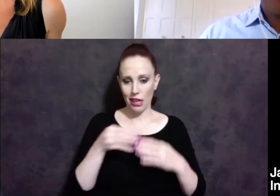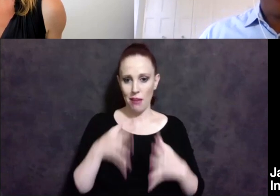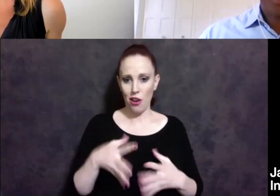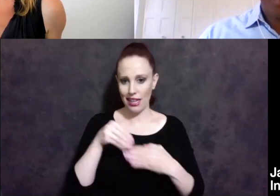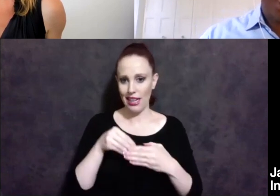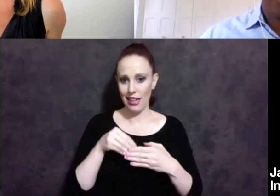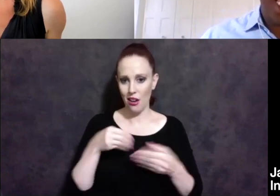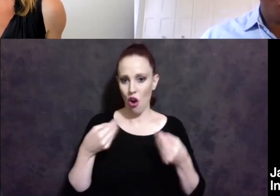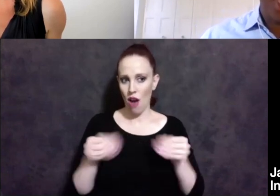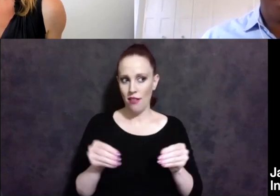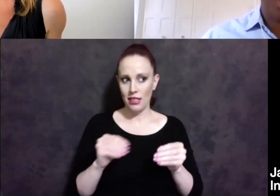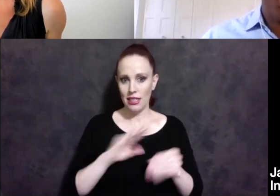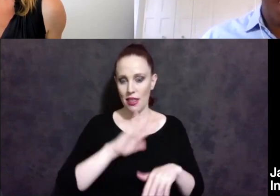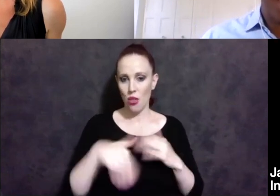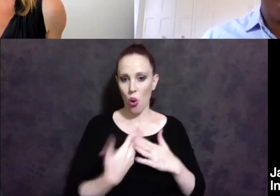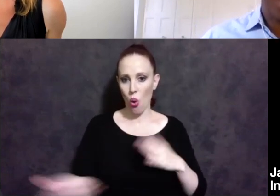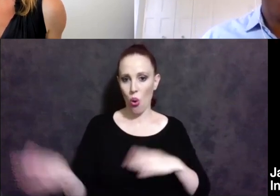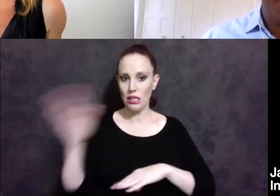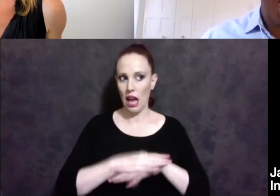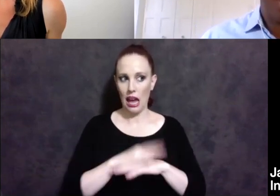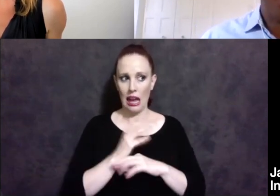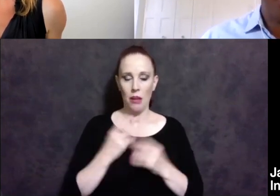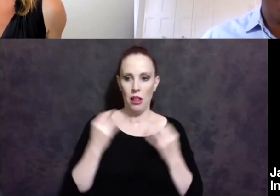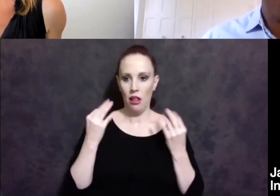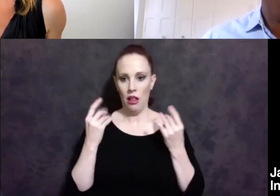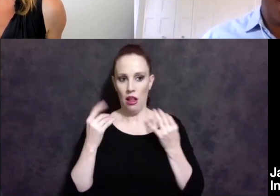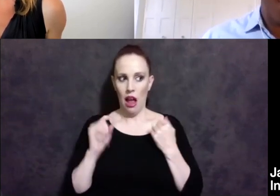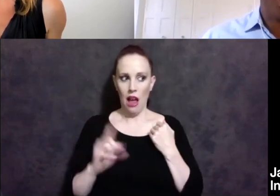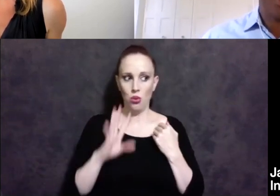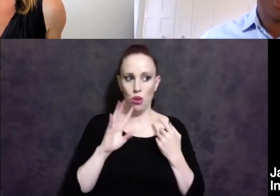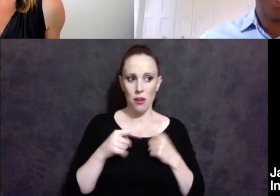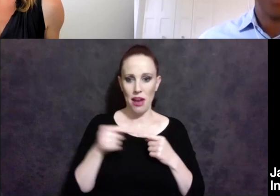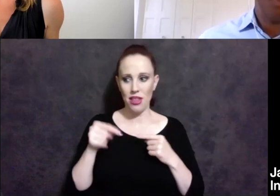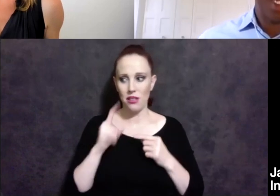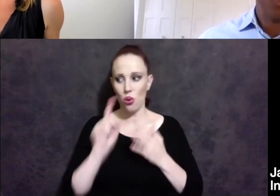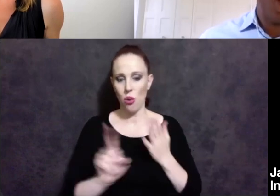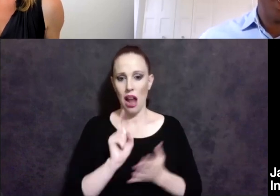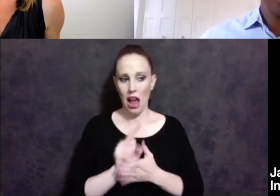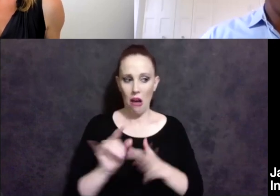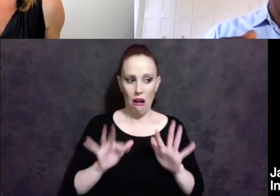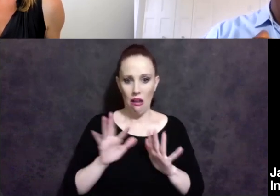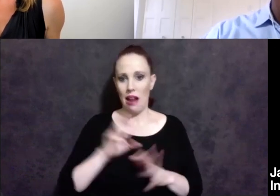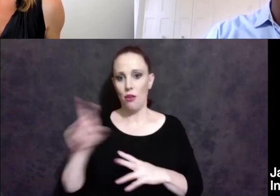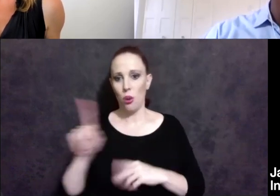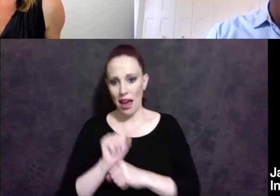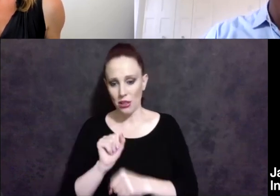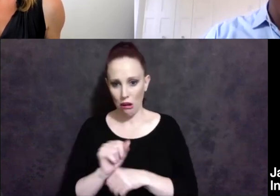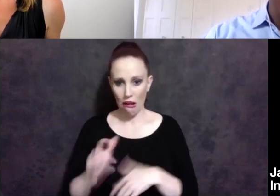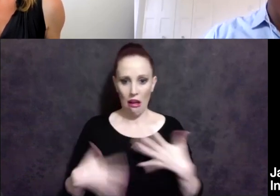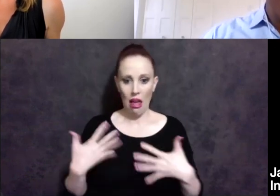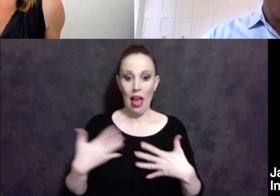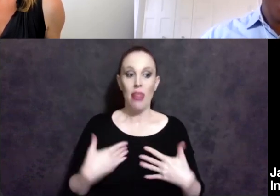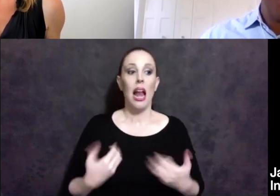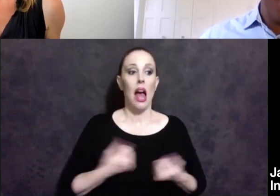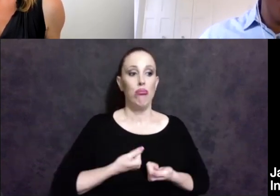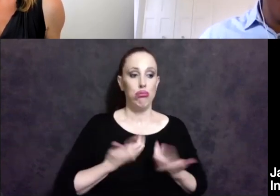the entire day I am like I have to think about this, then talk about it and after that go